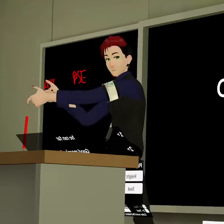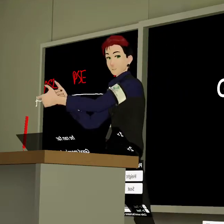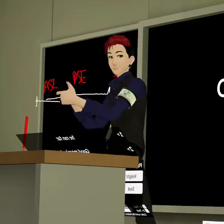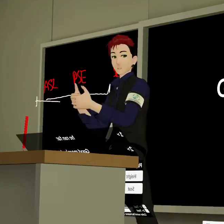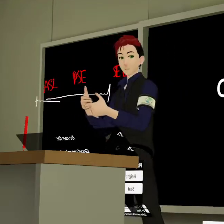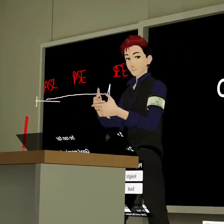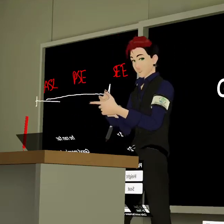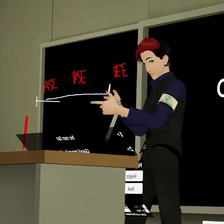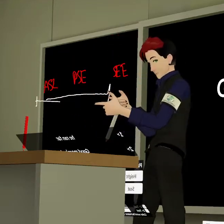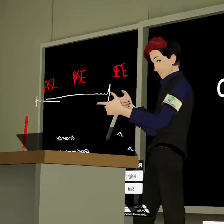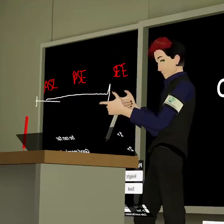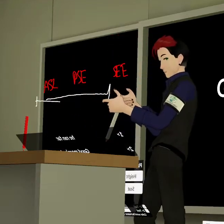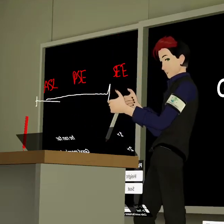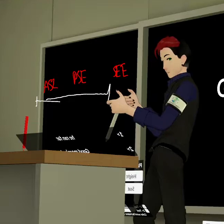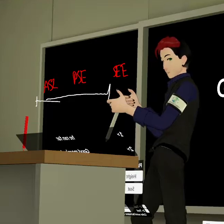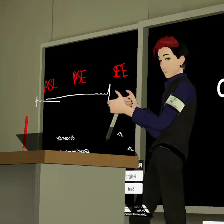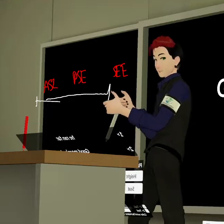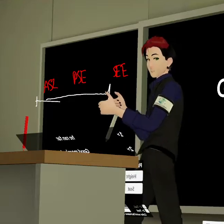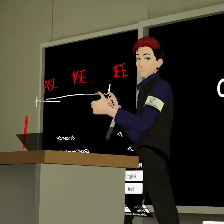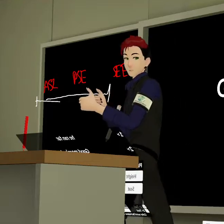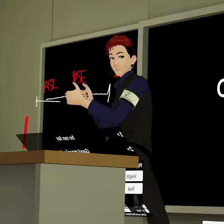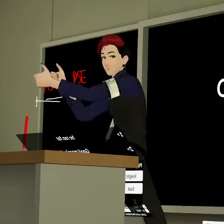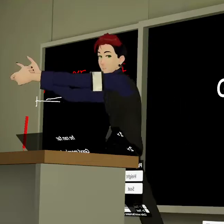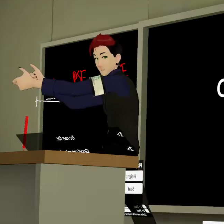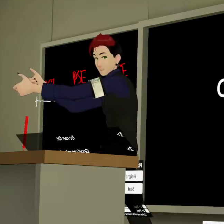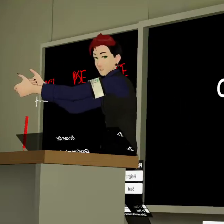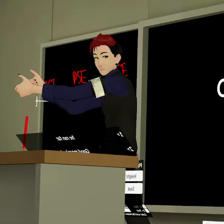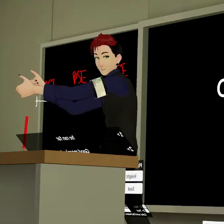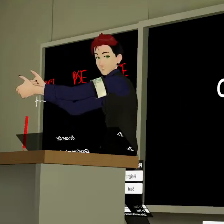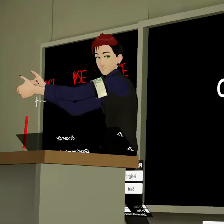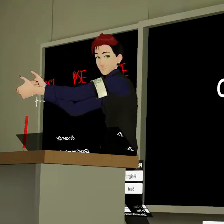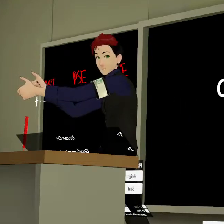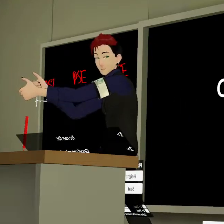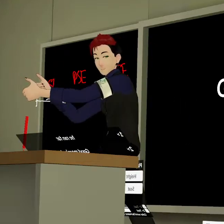ran far I'm going to show that he's running and it went afar distance